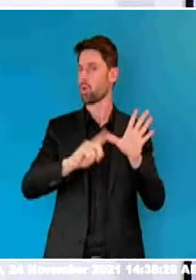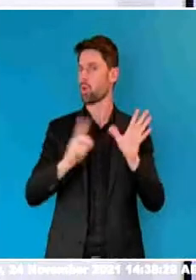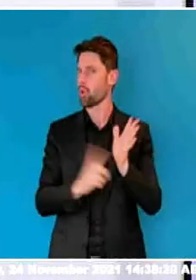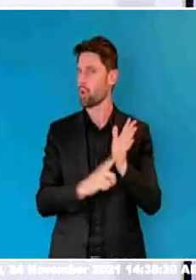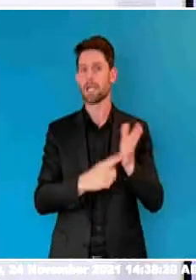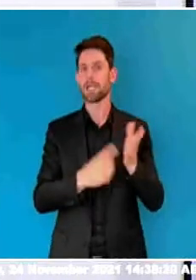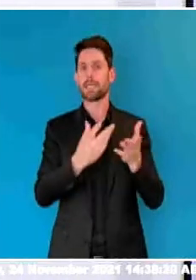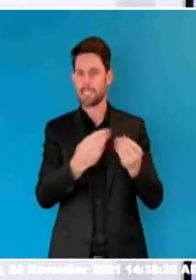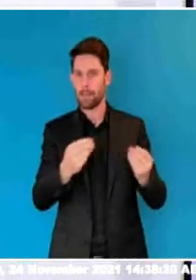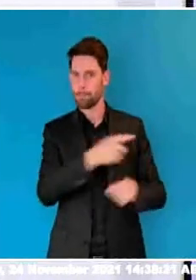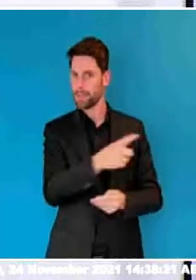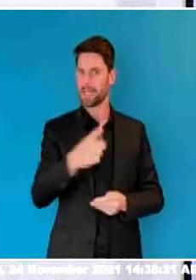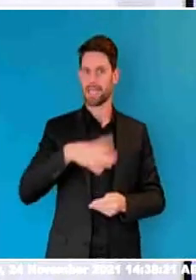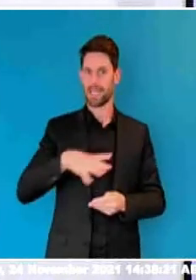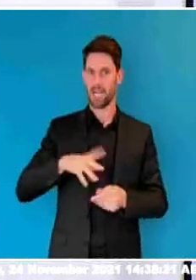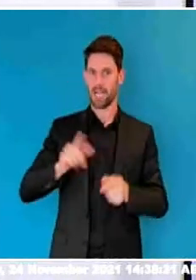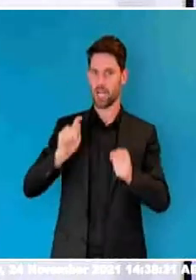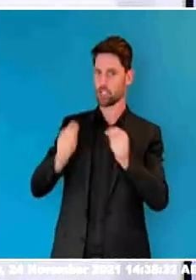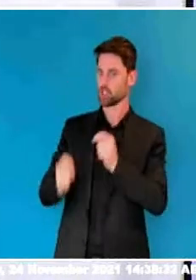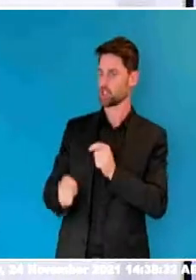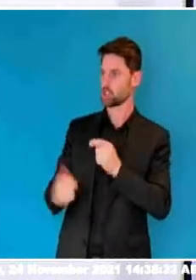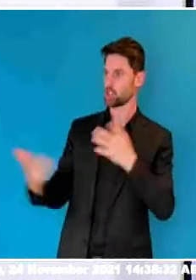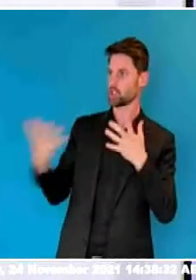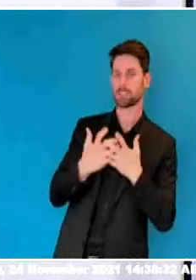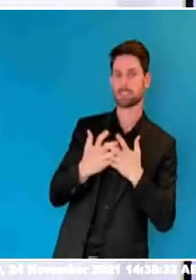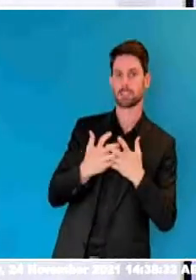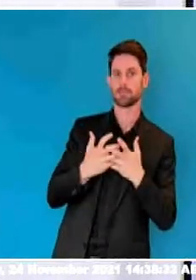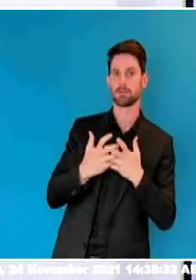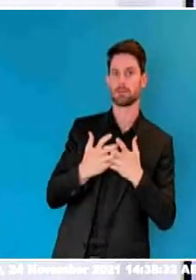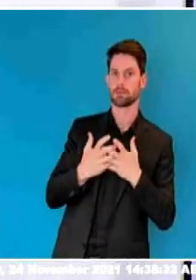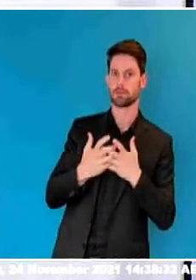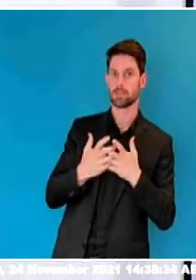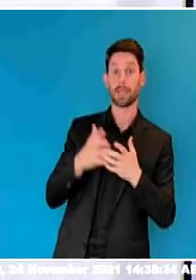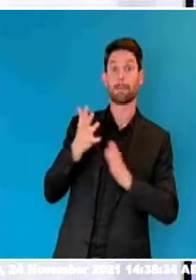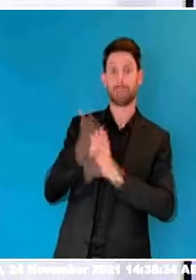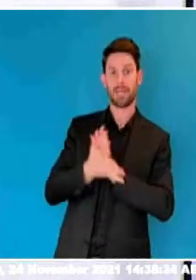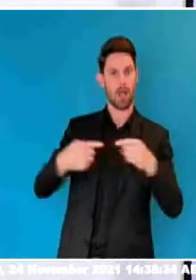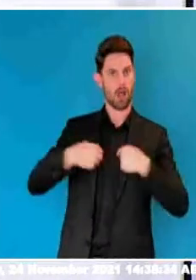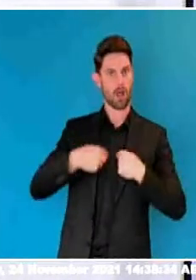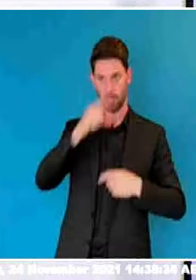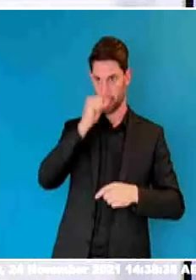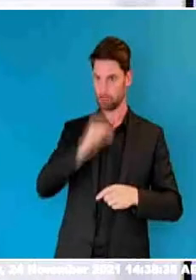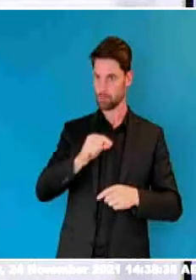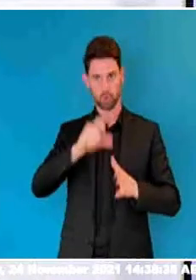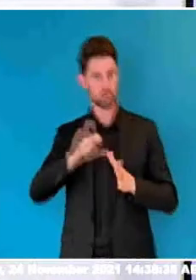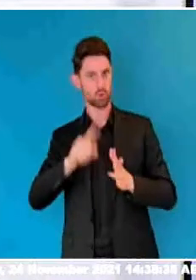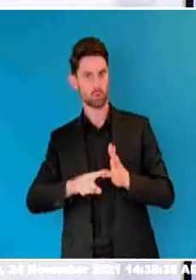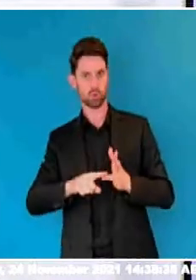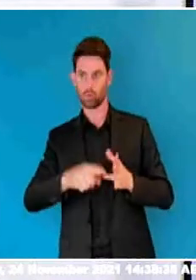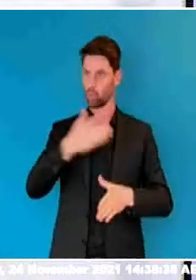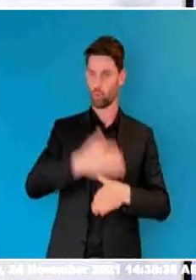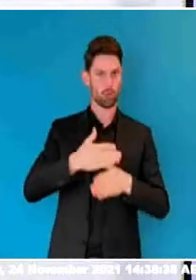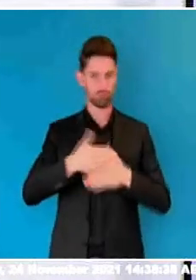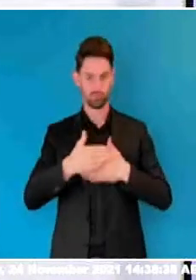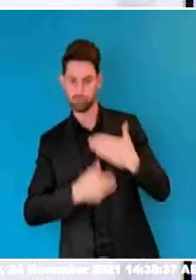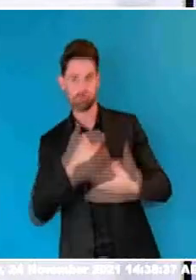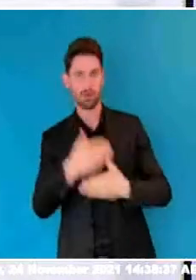reasonable adjustments to be made to enable them to do their work and also to perform their work safely.